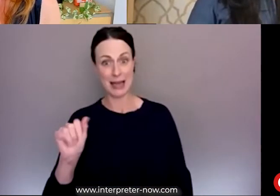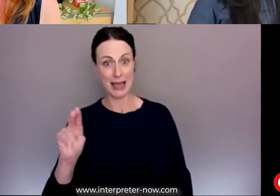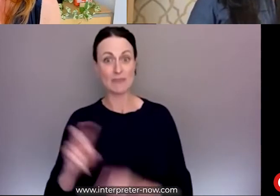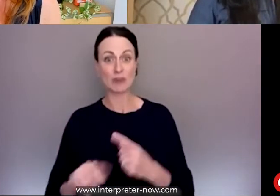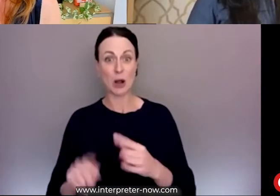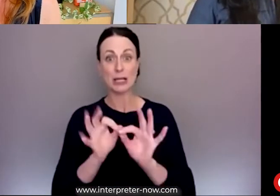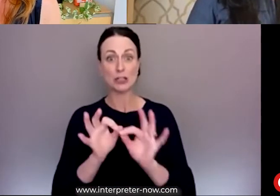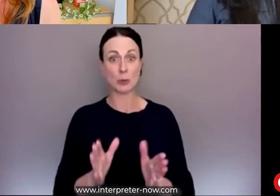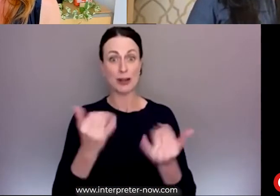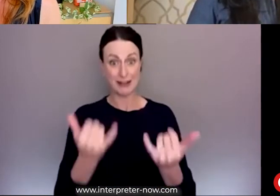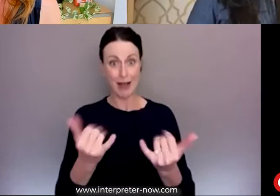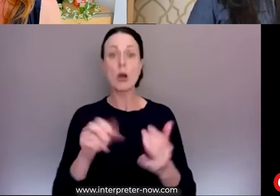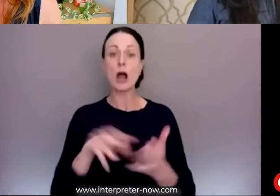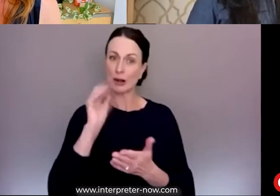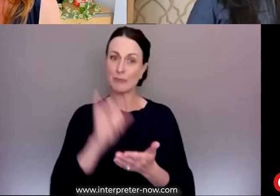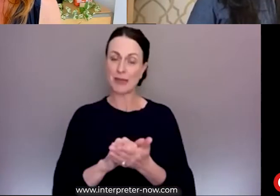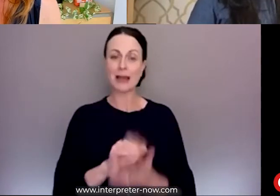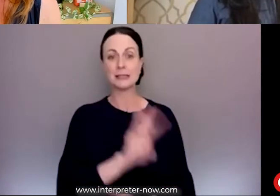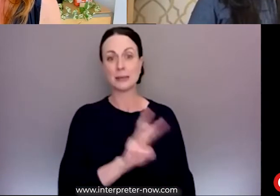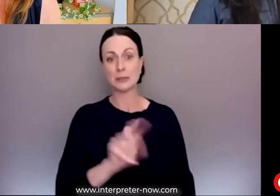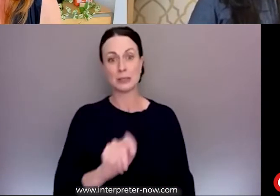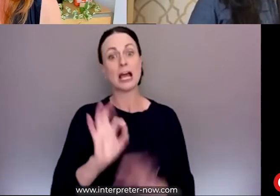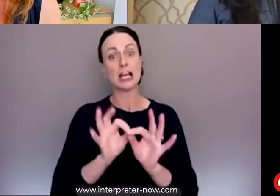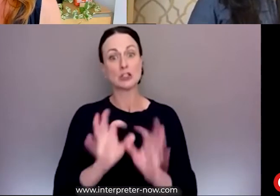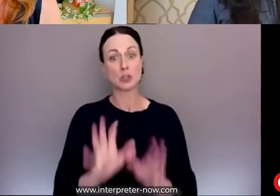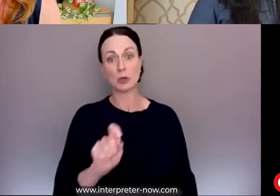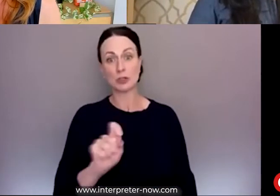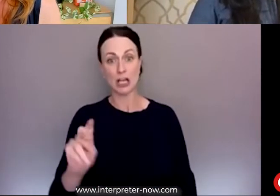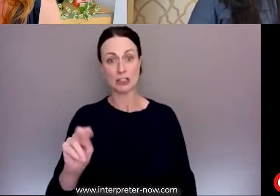You can learn more about them at www.Interpreter-Now.com.